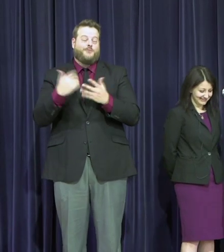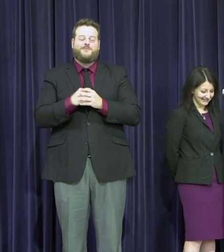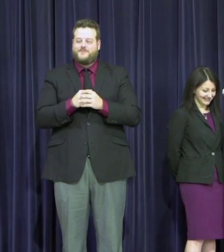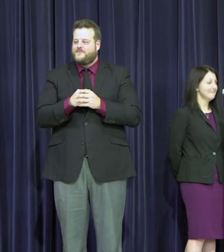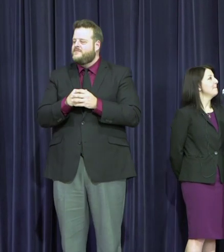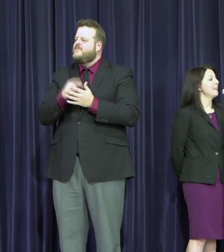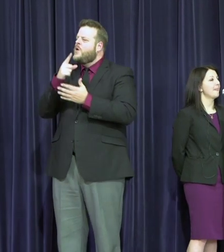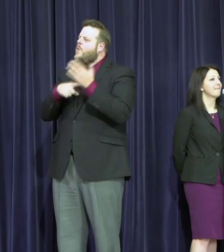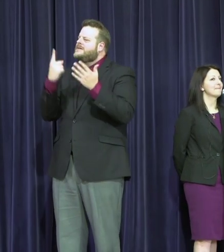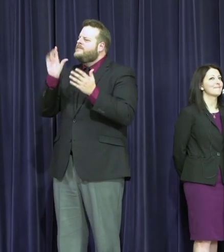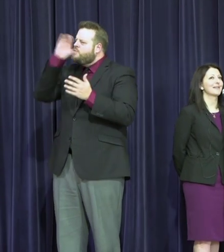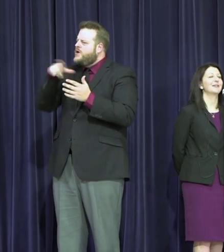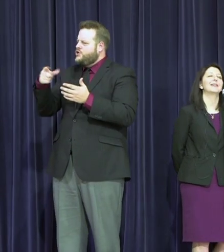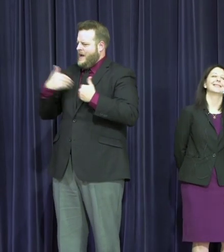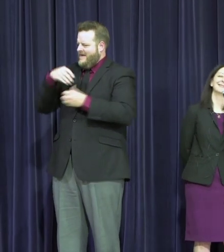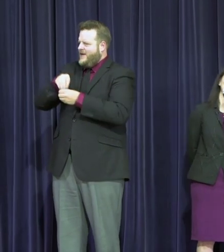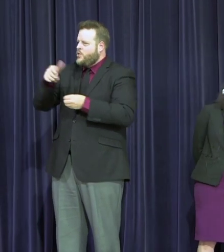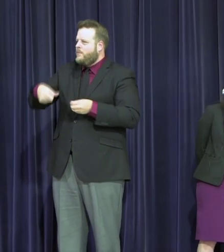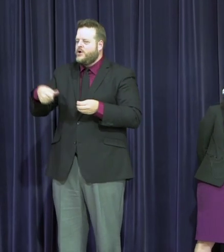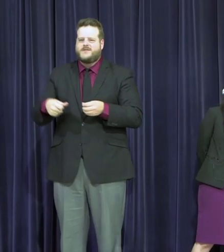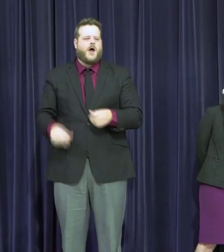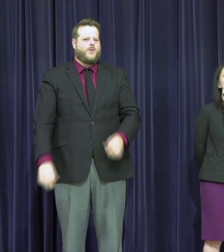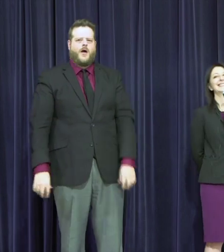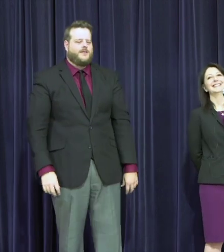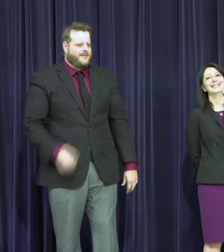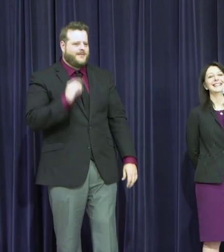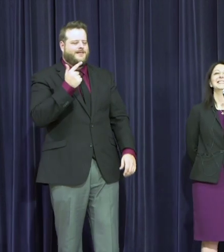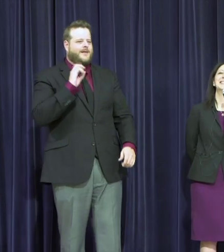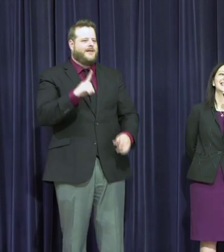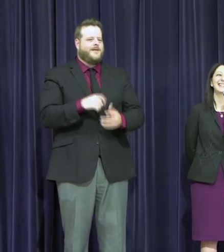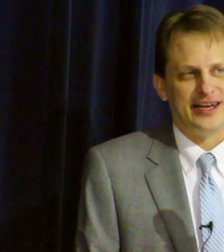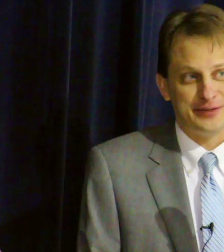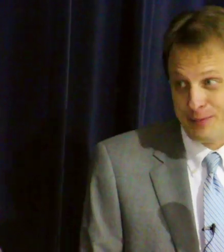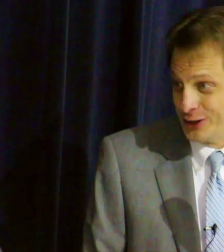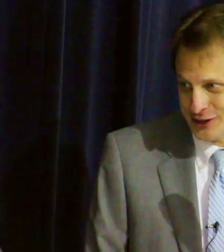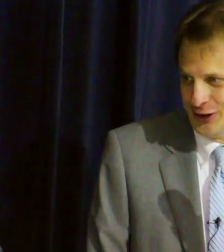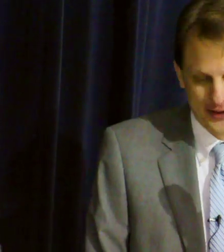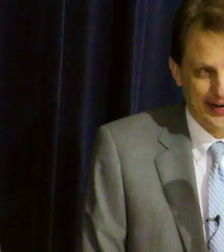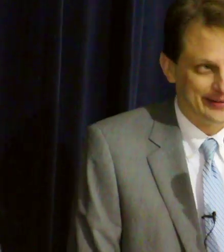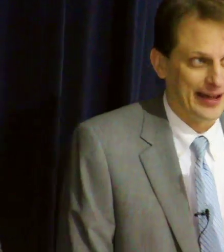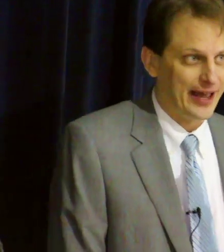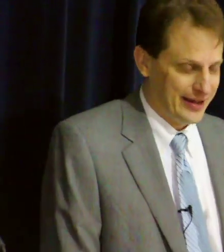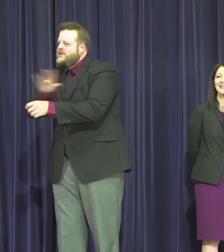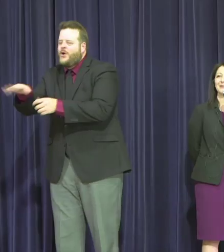What is something strange that you carry in your purse? Not to be personal....